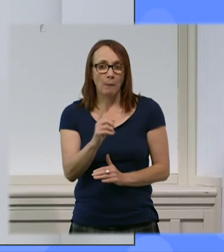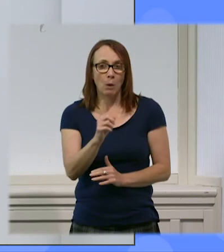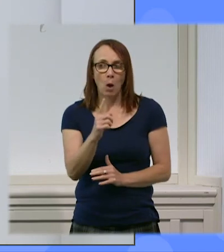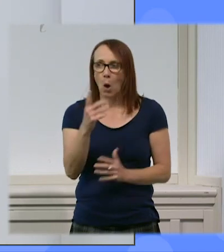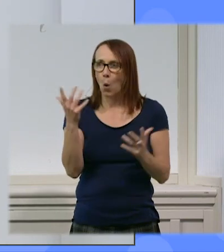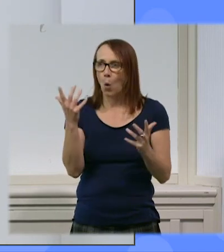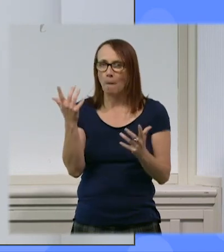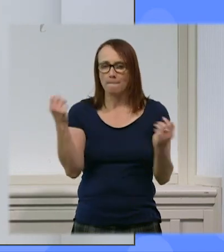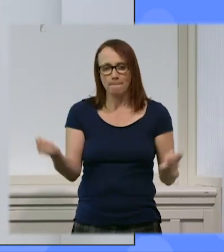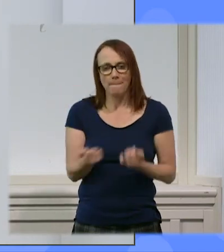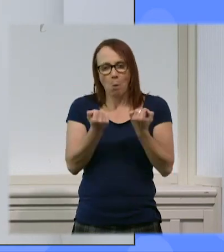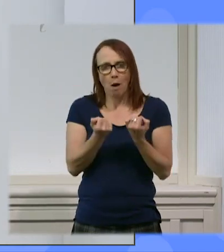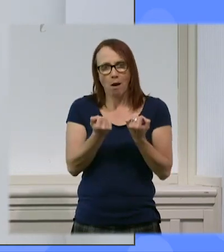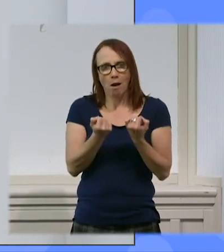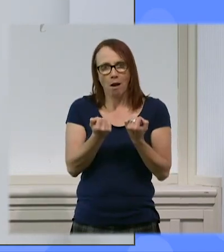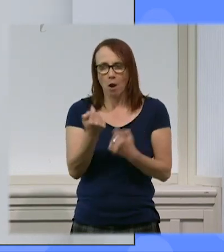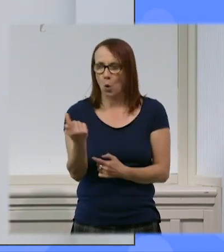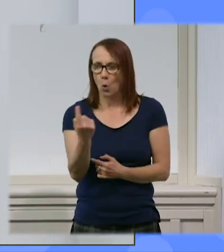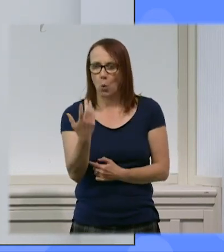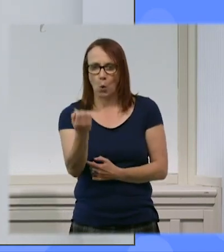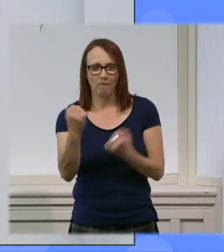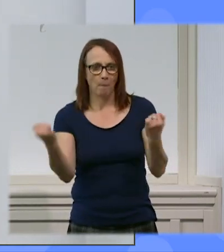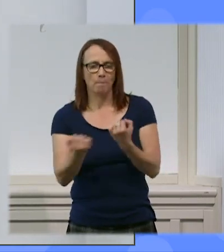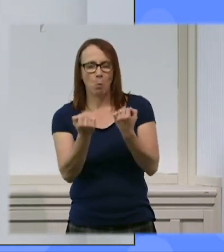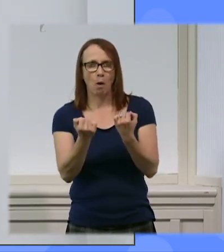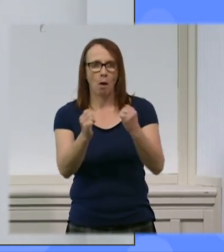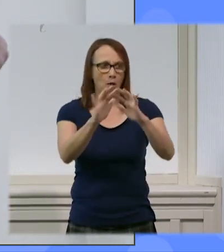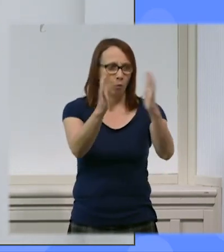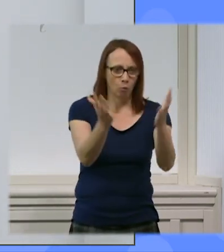the power set international national governments local governments